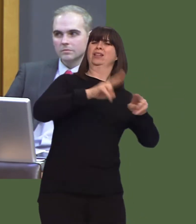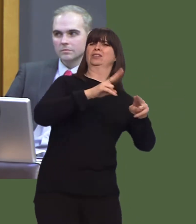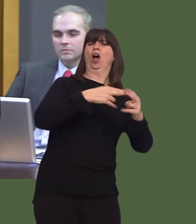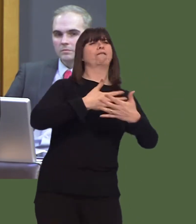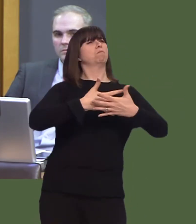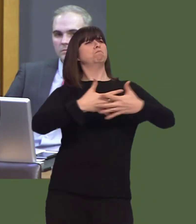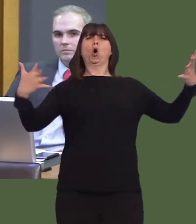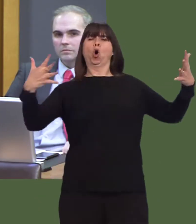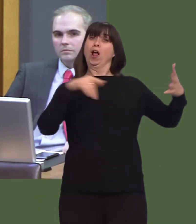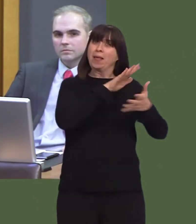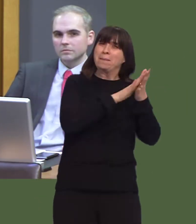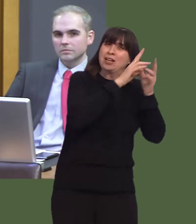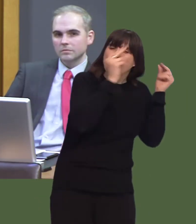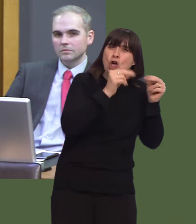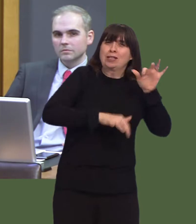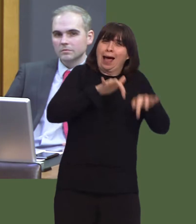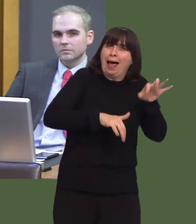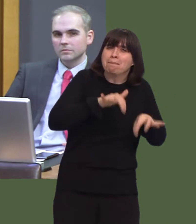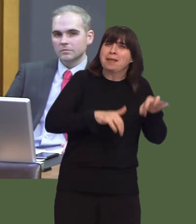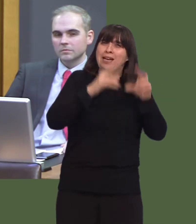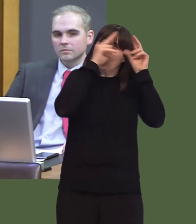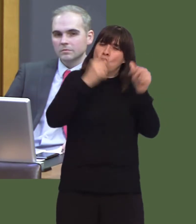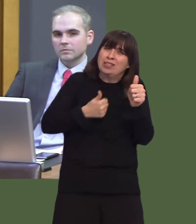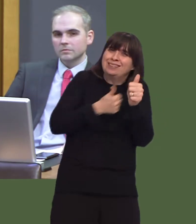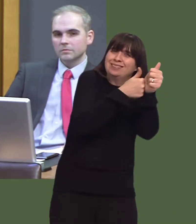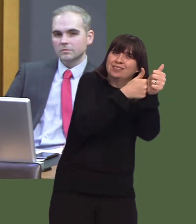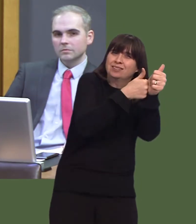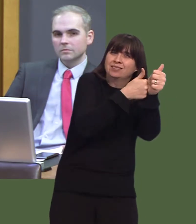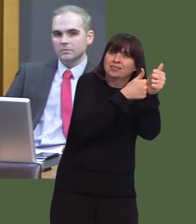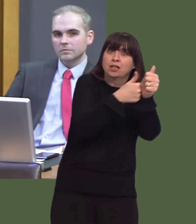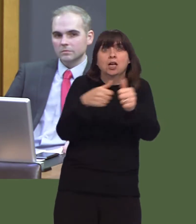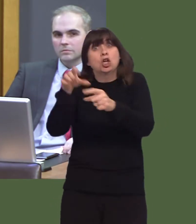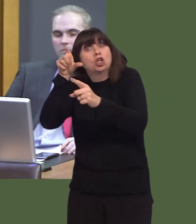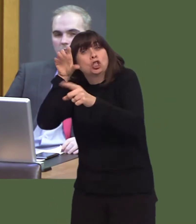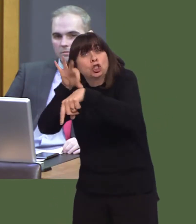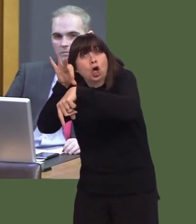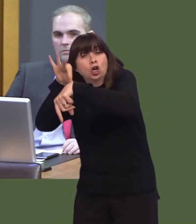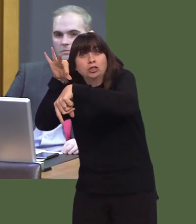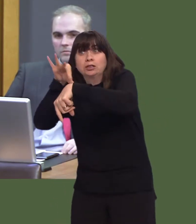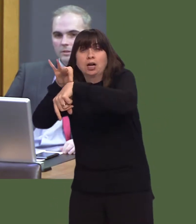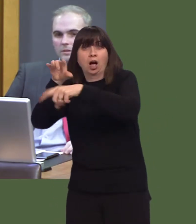assistants, it includes admin staff and it hides the fact that we are down on the number of doctors.